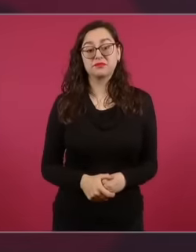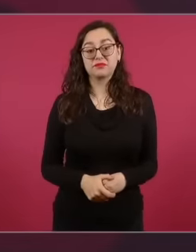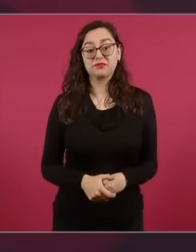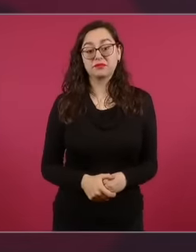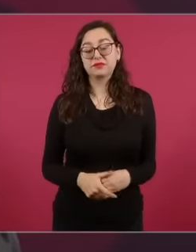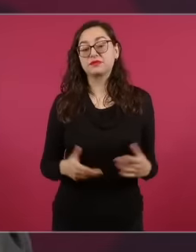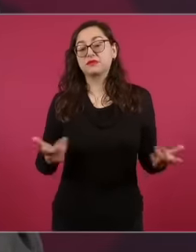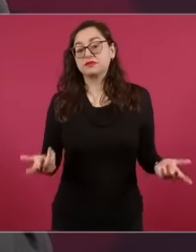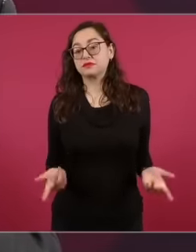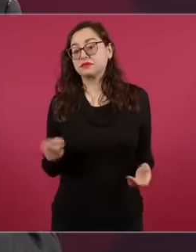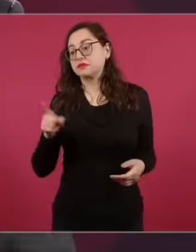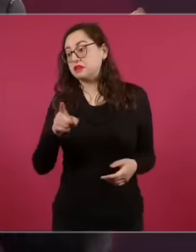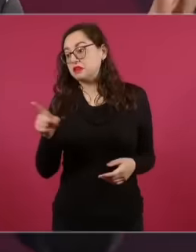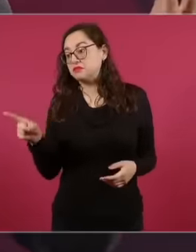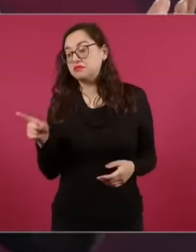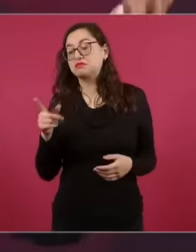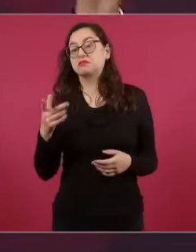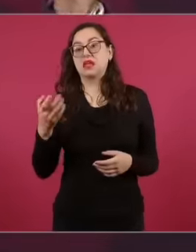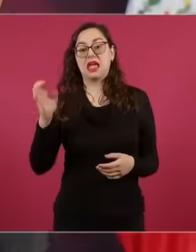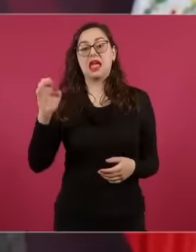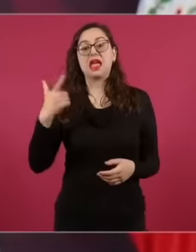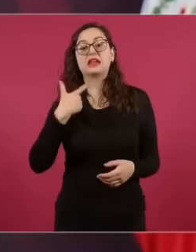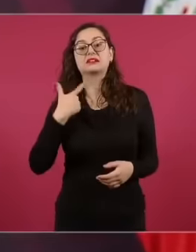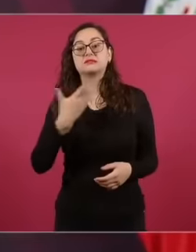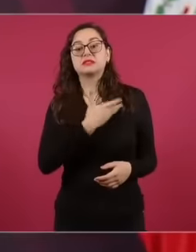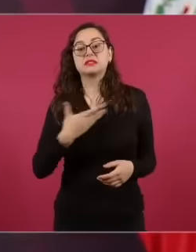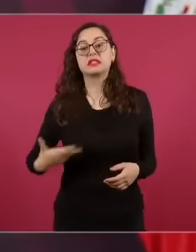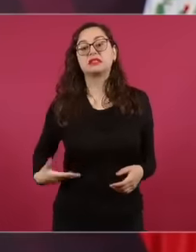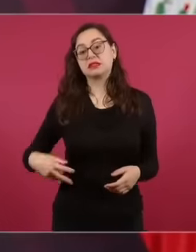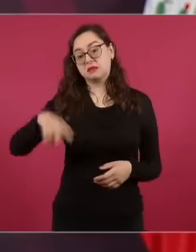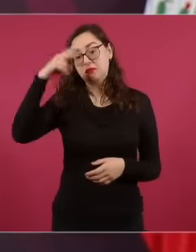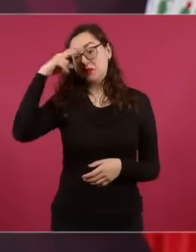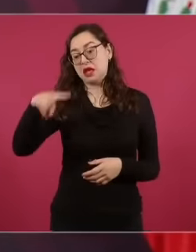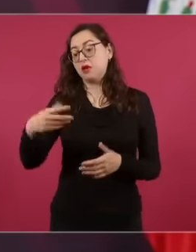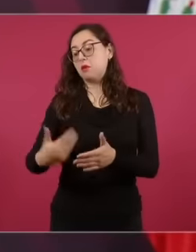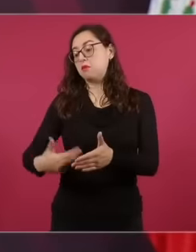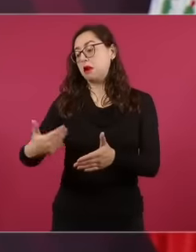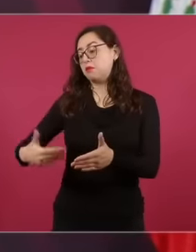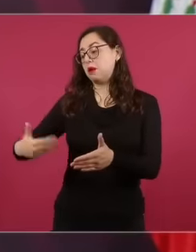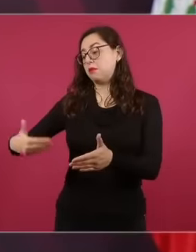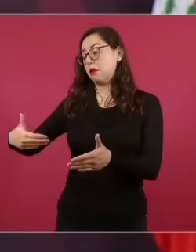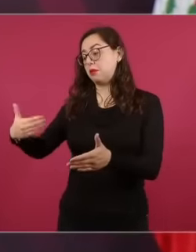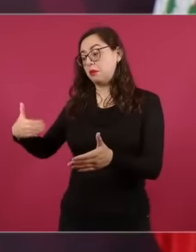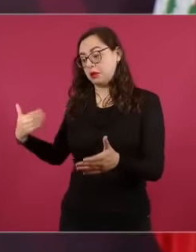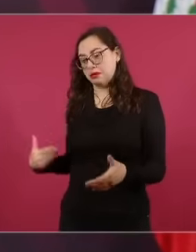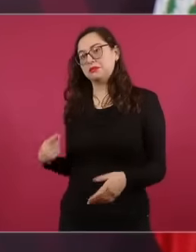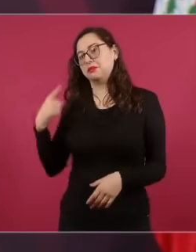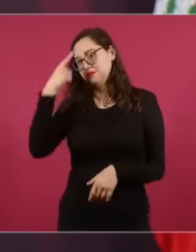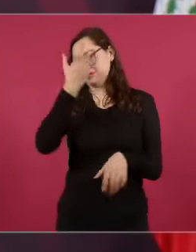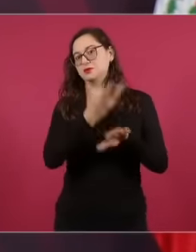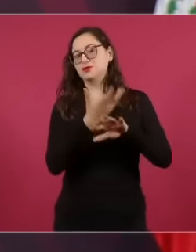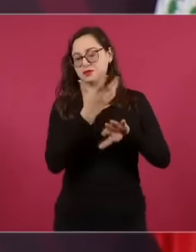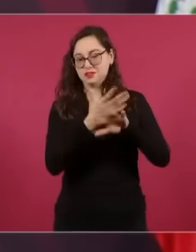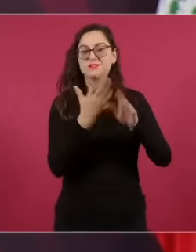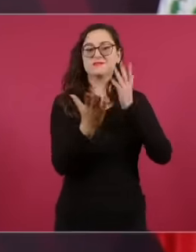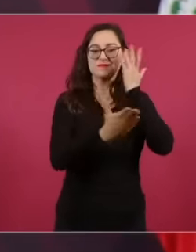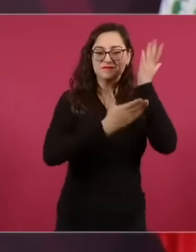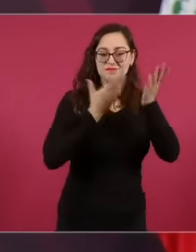Harvard other universities at least three presidents